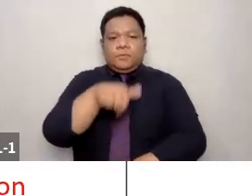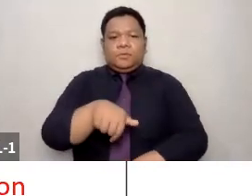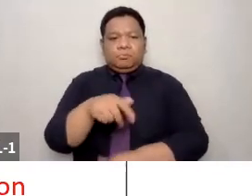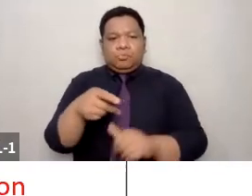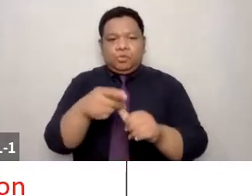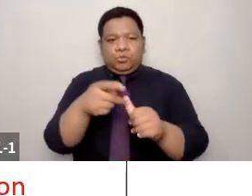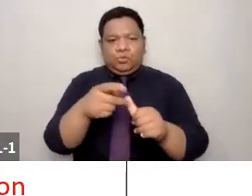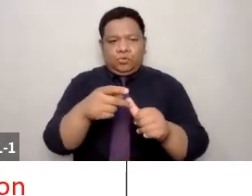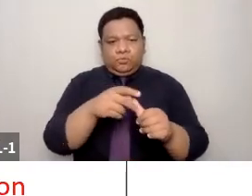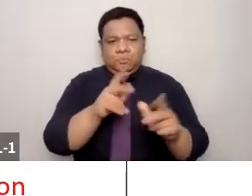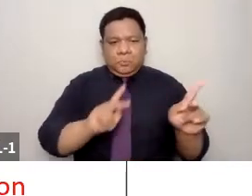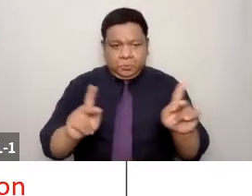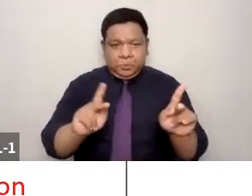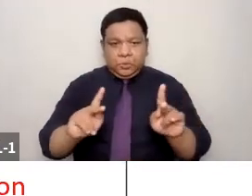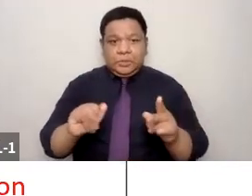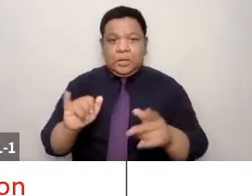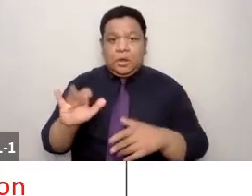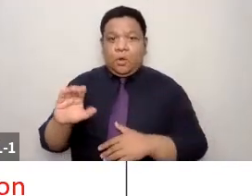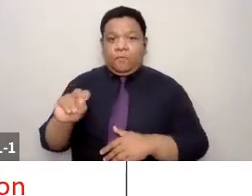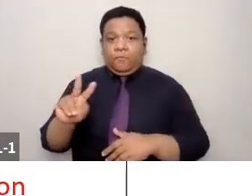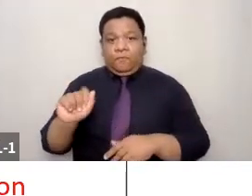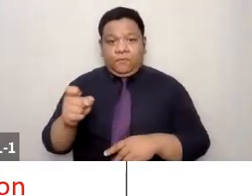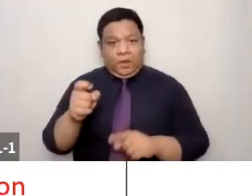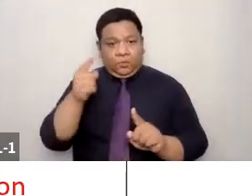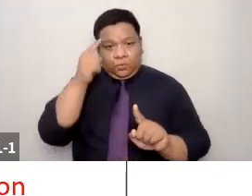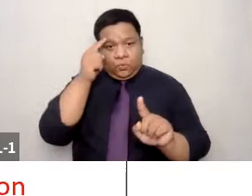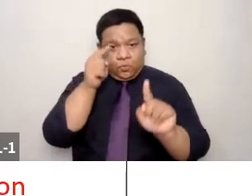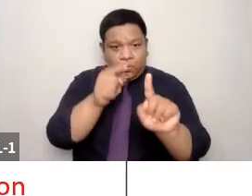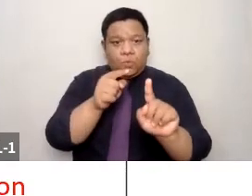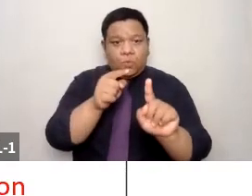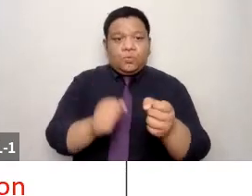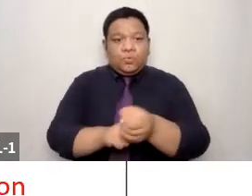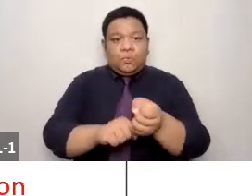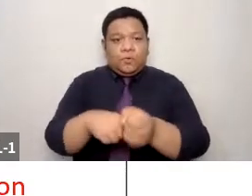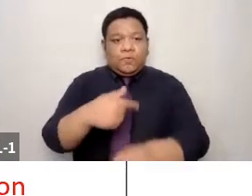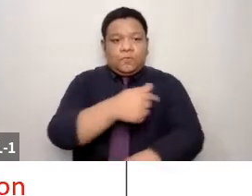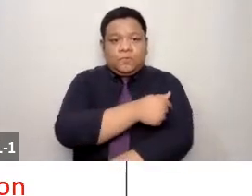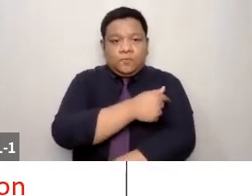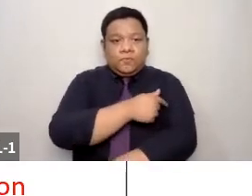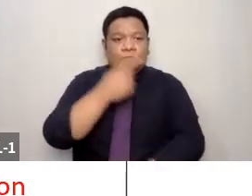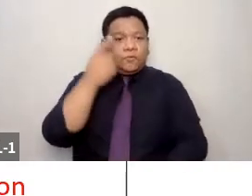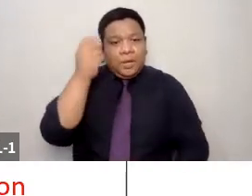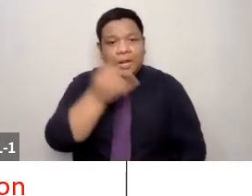And again, the aim of Covax is to support vaccination of 20% of the population of the Philippines.